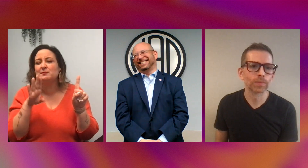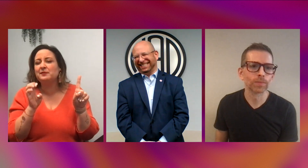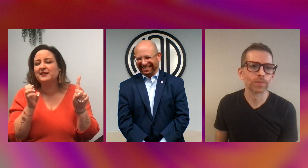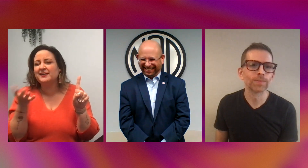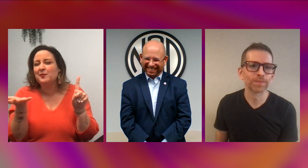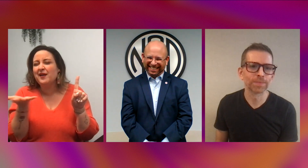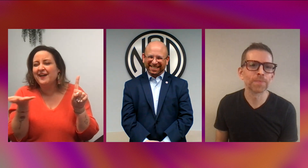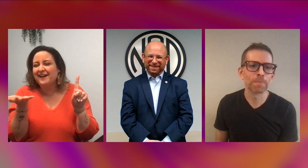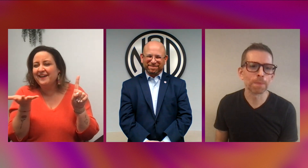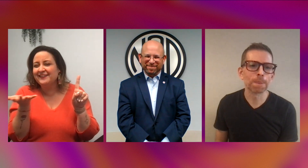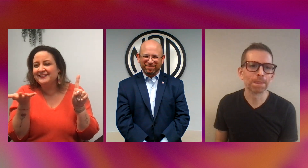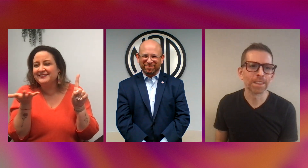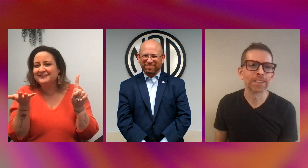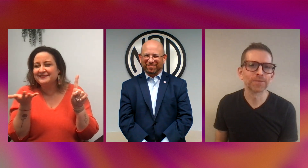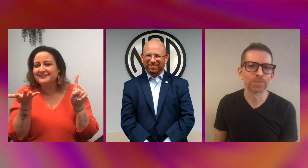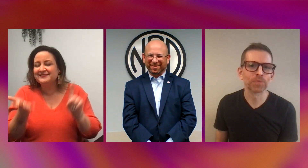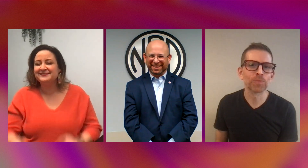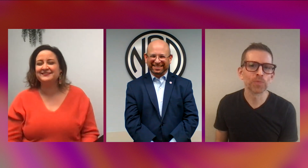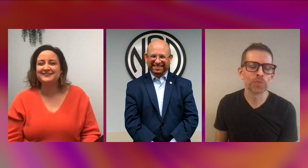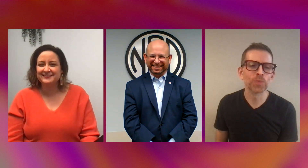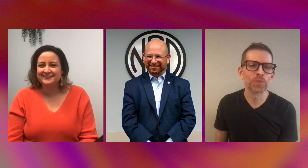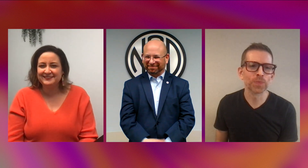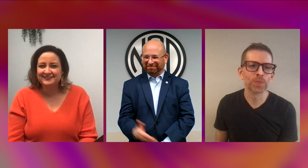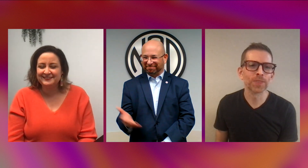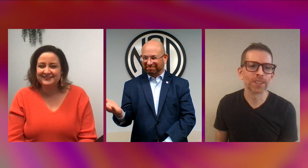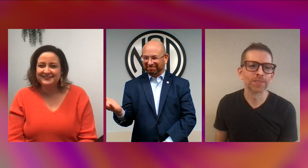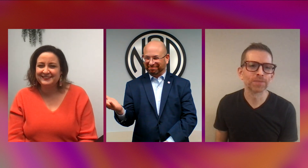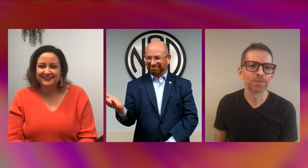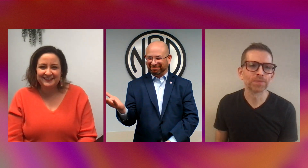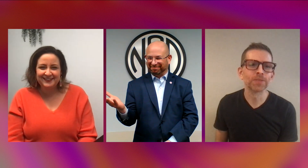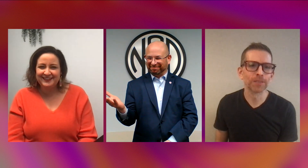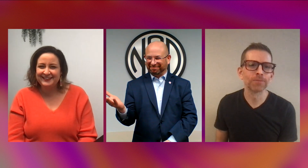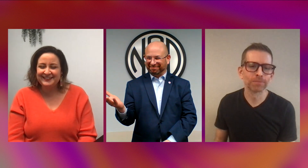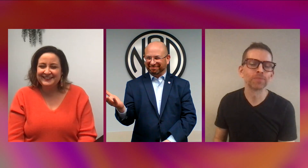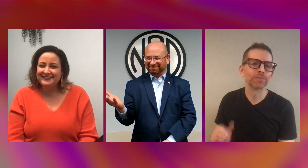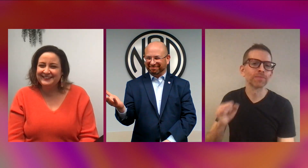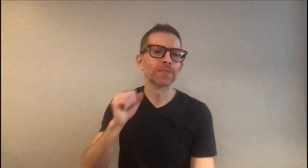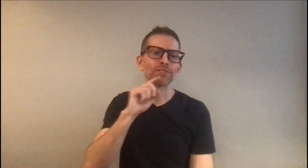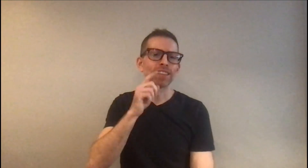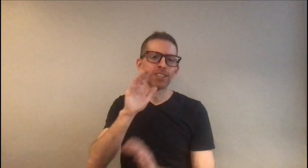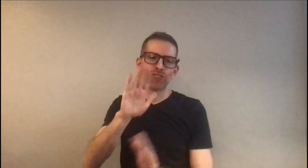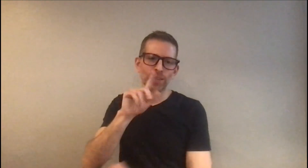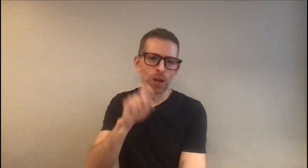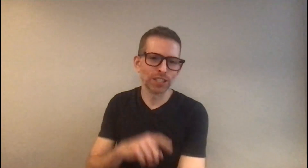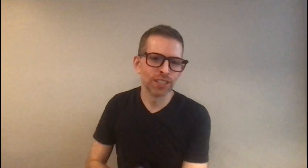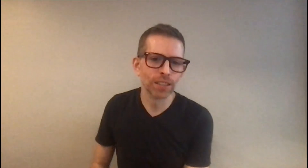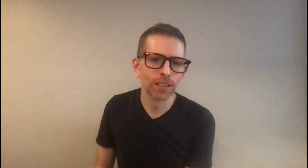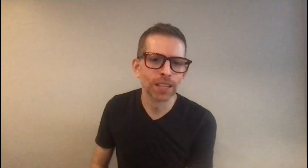What would your wish be? You want to go? You want to have a go, Chris? It's a great question.